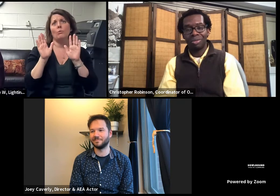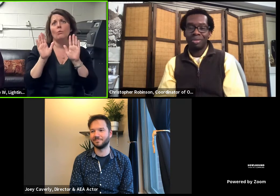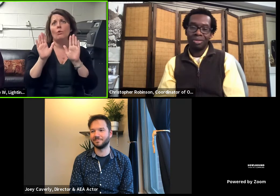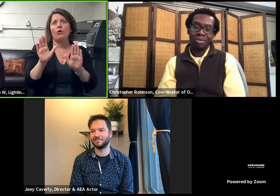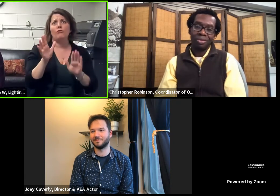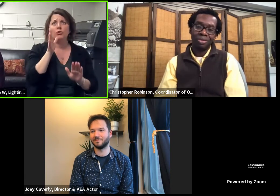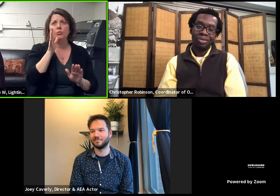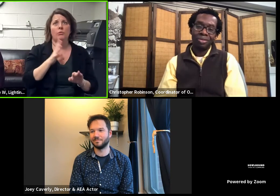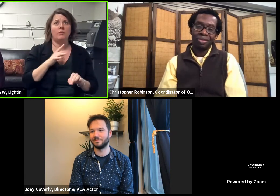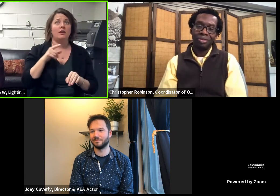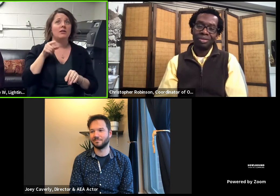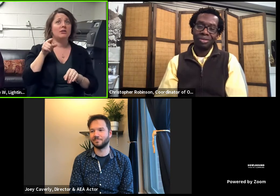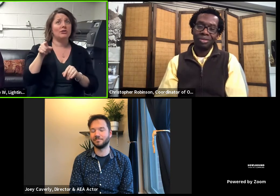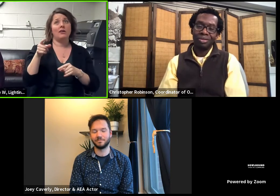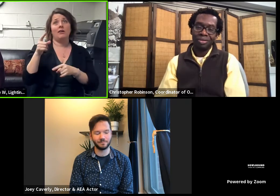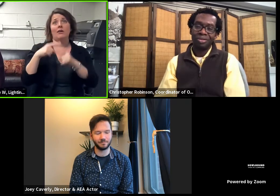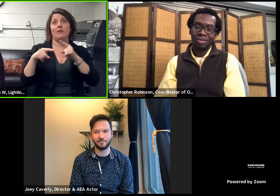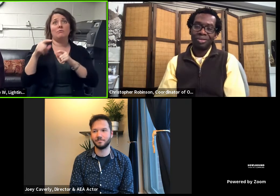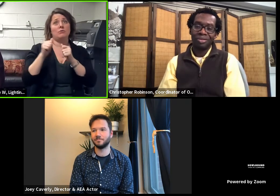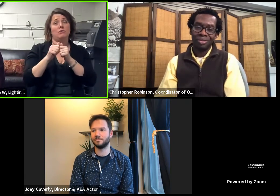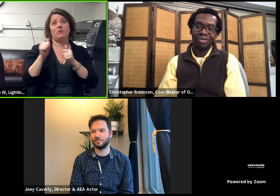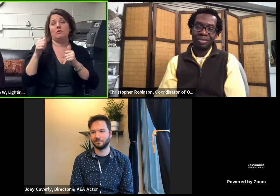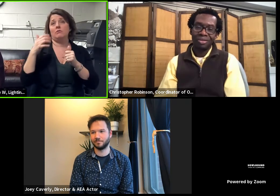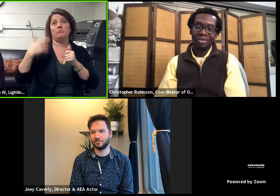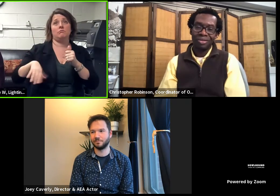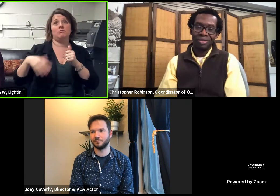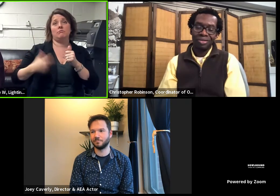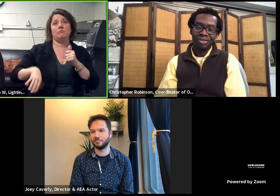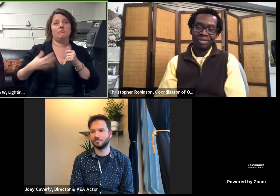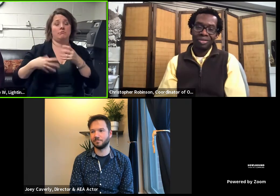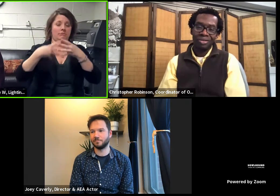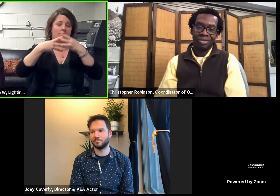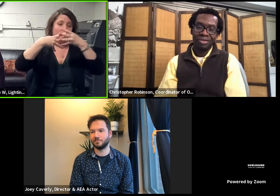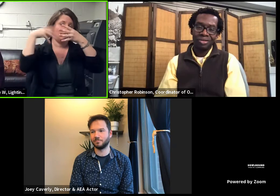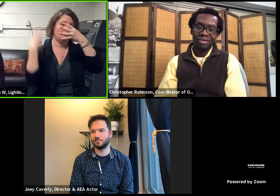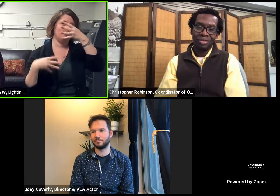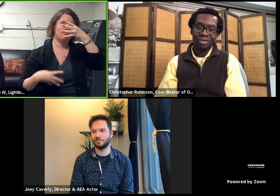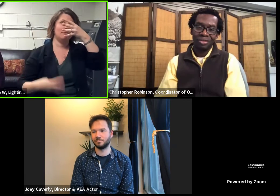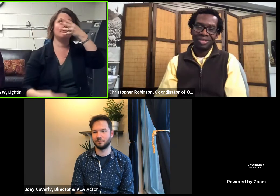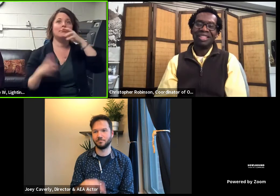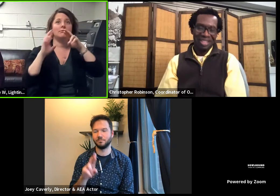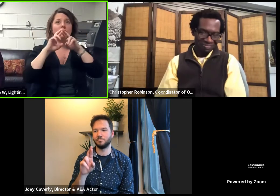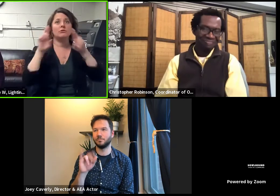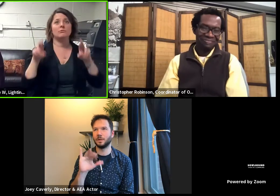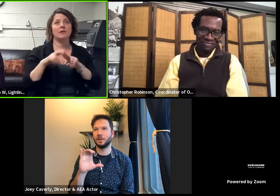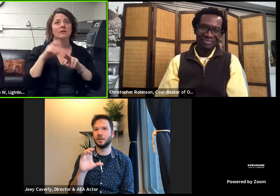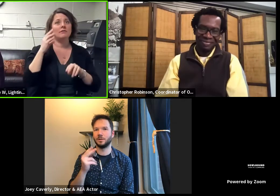"Raisin in the Sun," at Gallaudet University worked with her. And, wow, her list of accomplishments